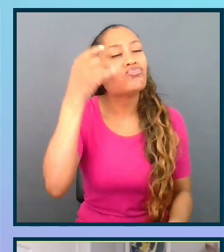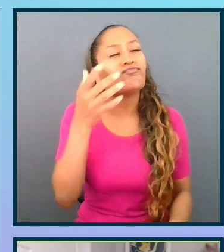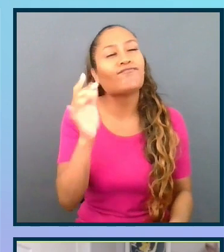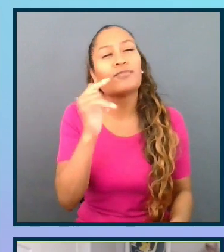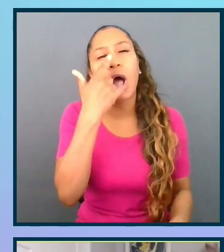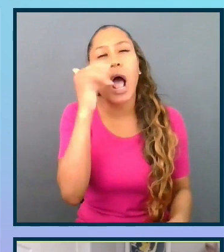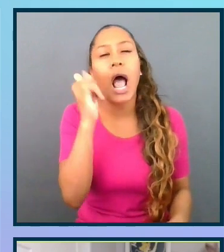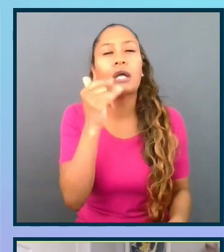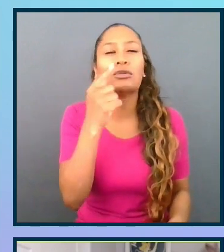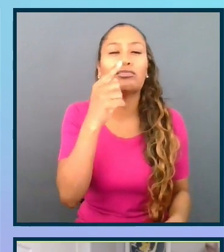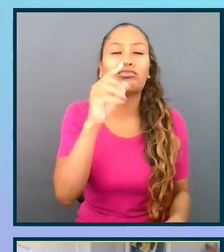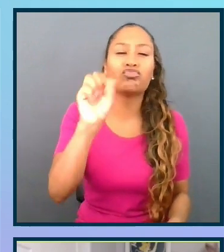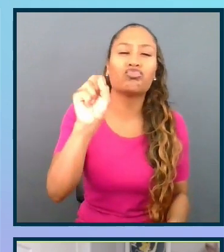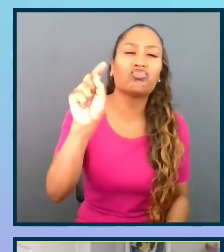So that's a little bit about me.